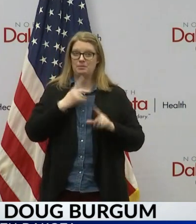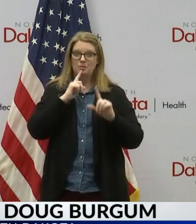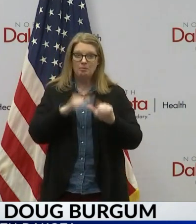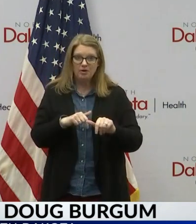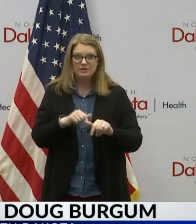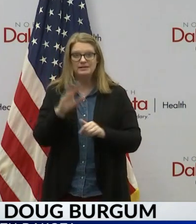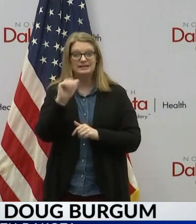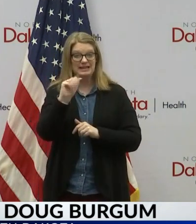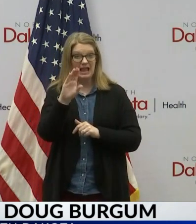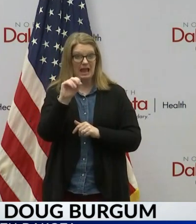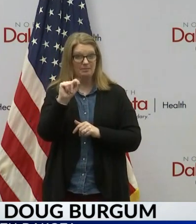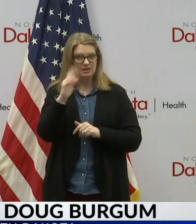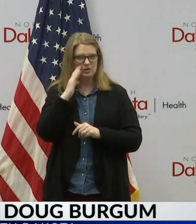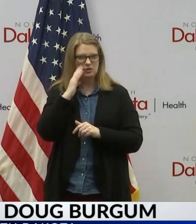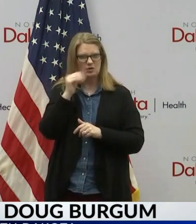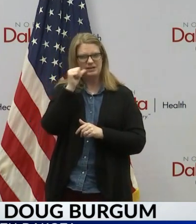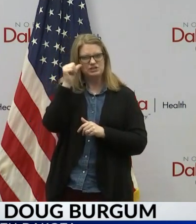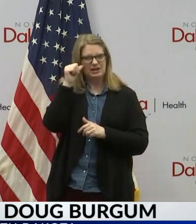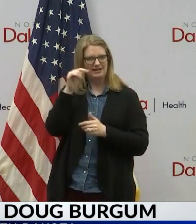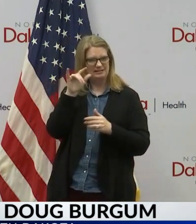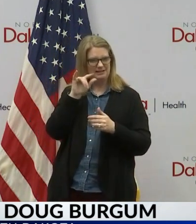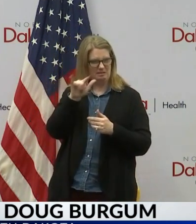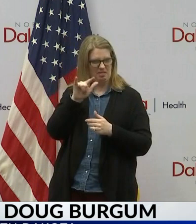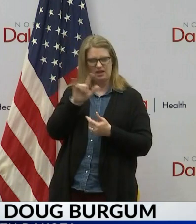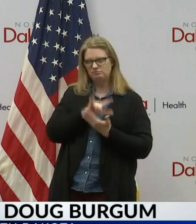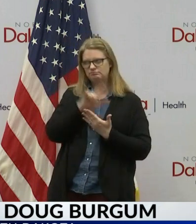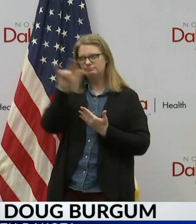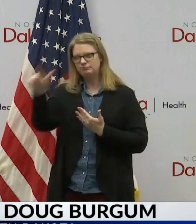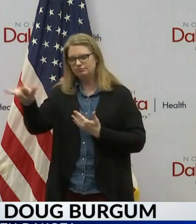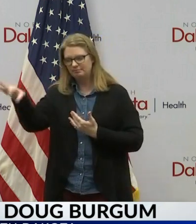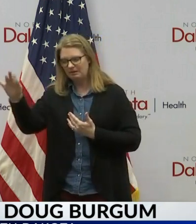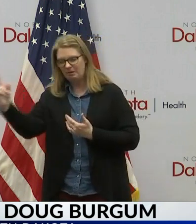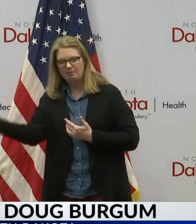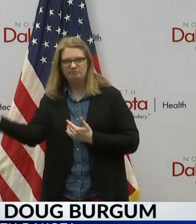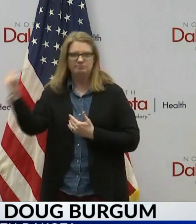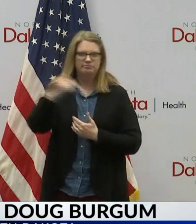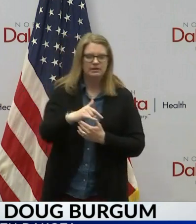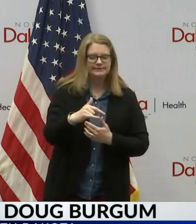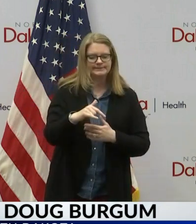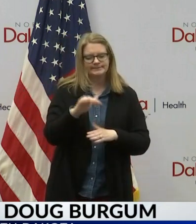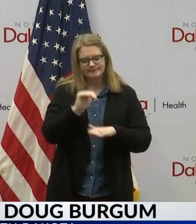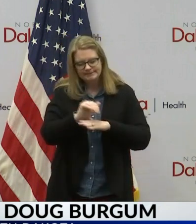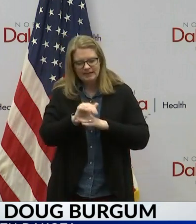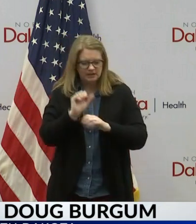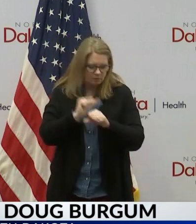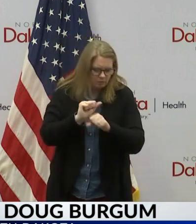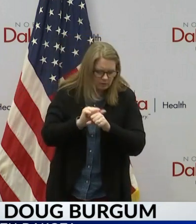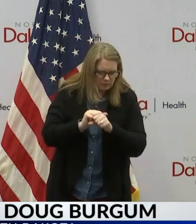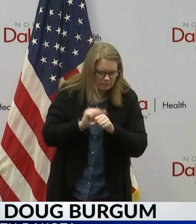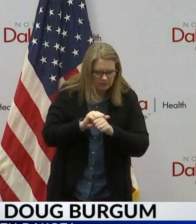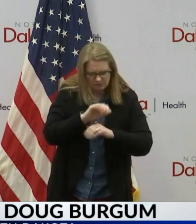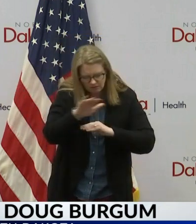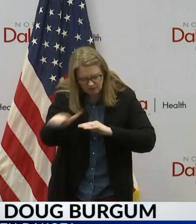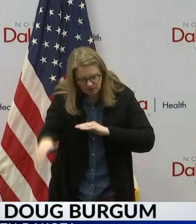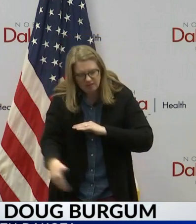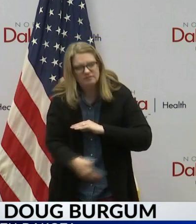TESTING, WE DID HAVE A BACK LOG WHEN OUR MACHINES WENT DOWN, BUT HAPPY TO REPORT WE DID. THE COMMISSION THAT WE PICKED